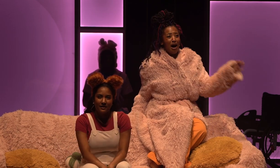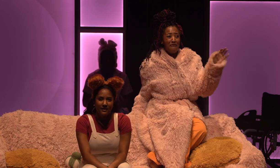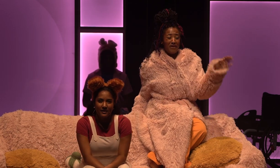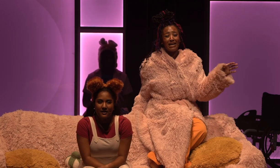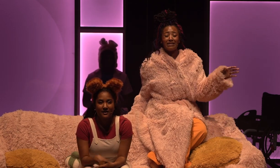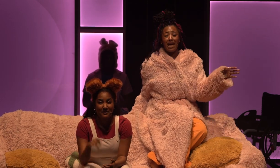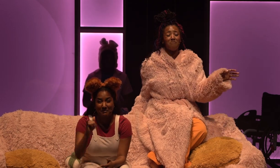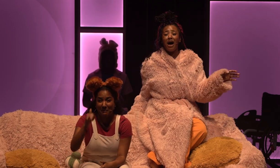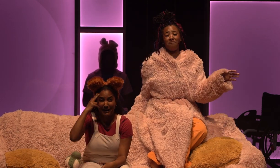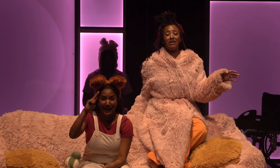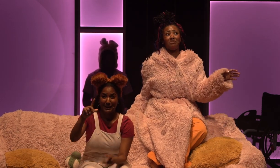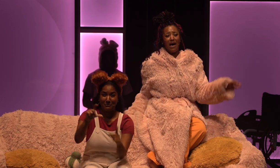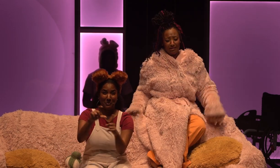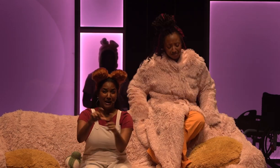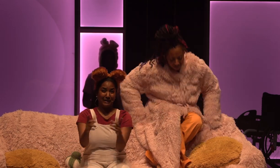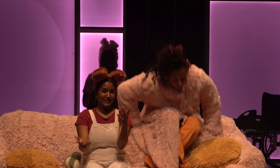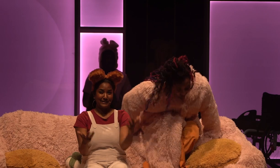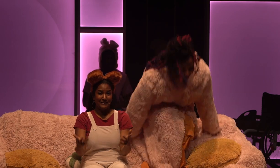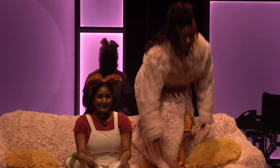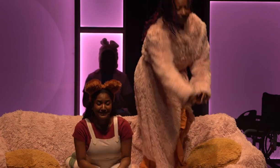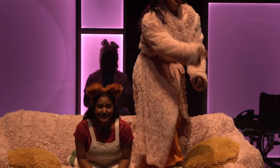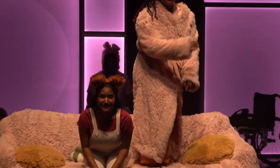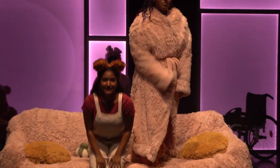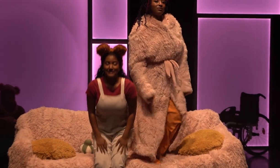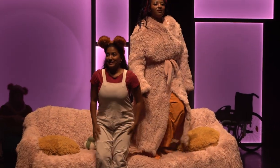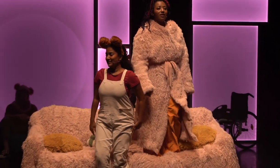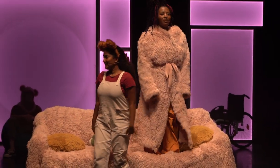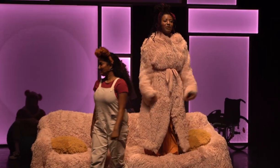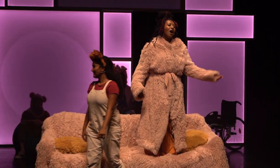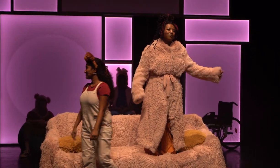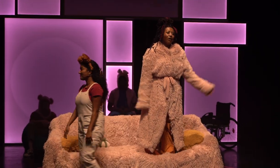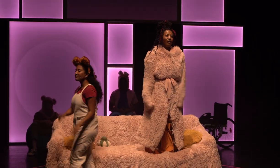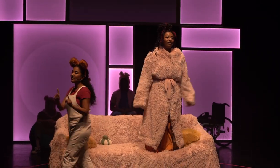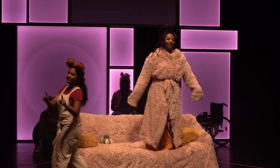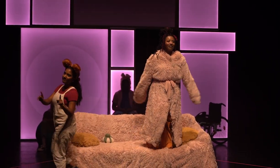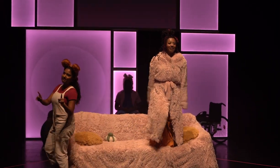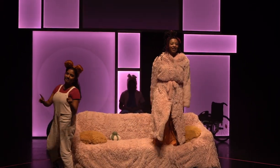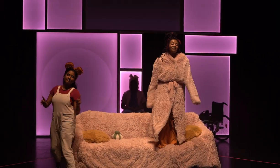I think his name might have been Dwayne, but you know what, if that's the